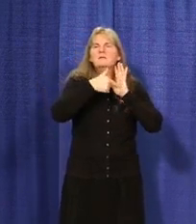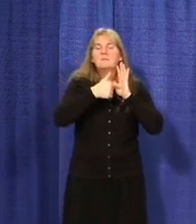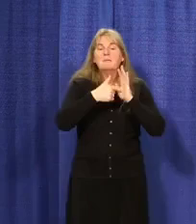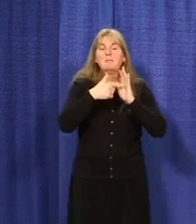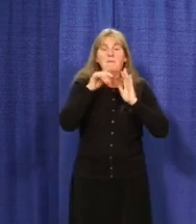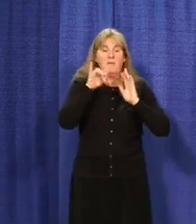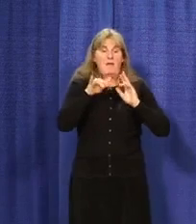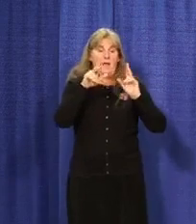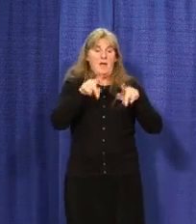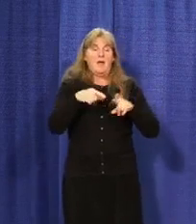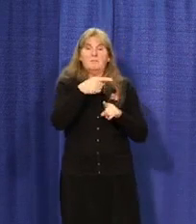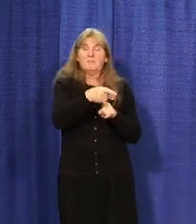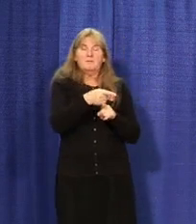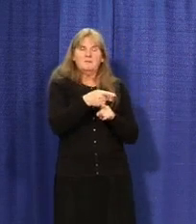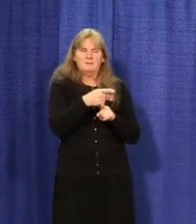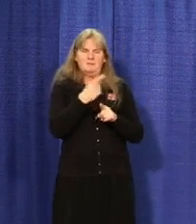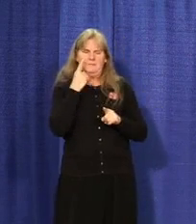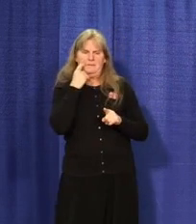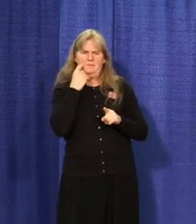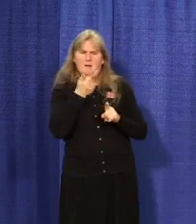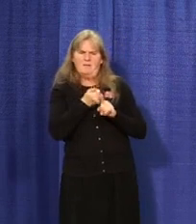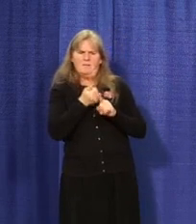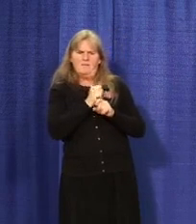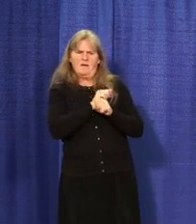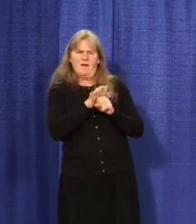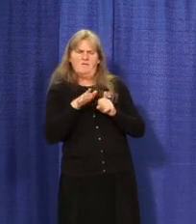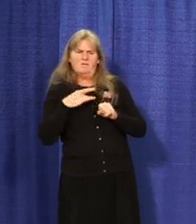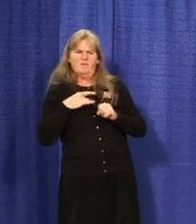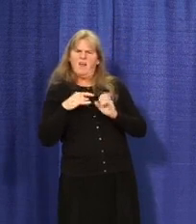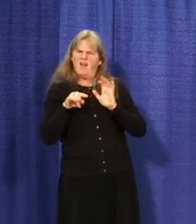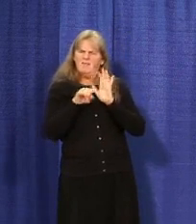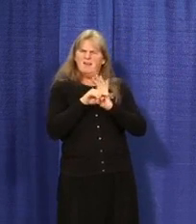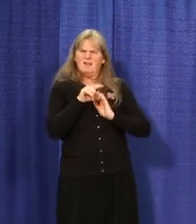who is highly suspected to have COVID, who has a negative test,